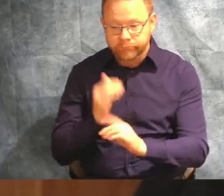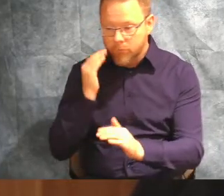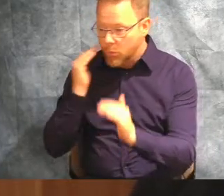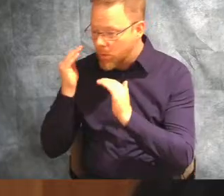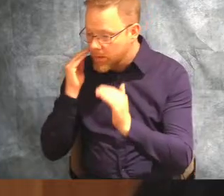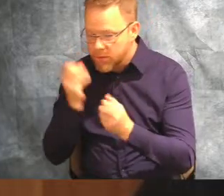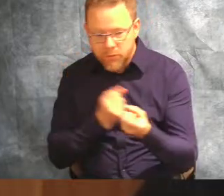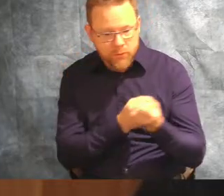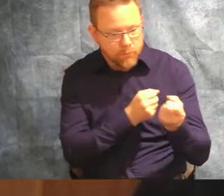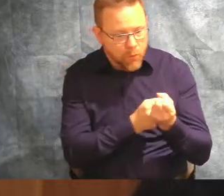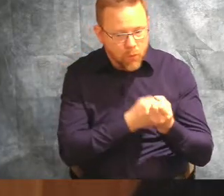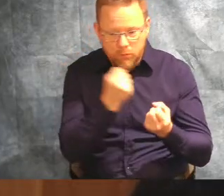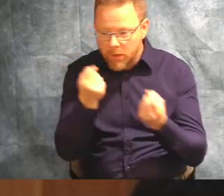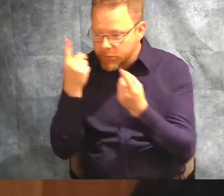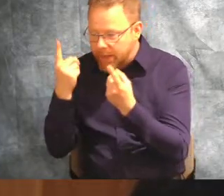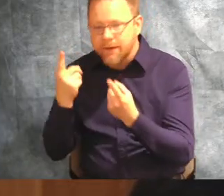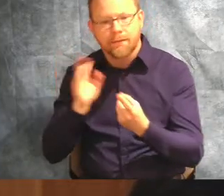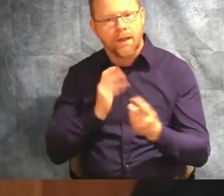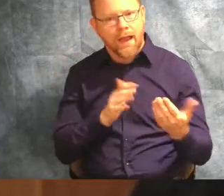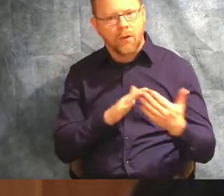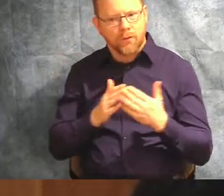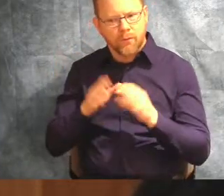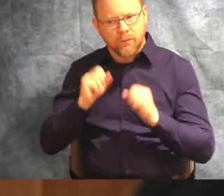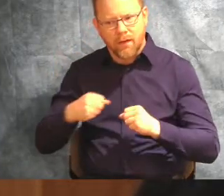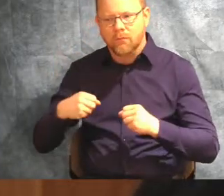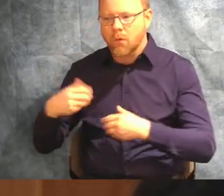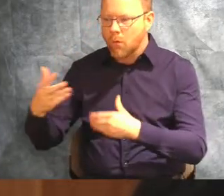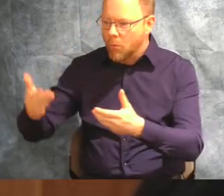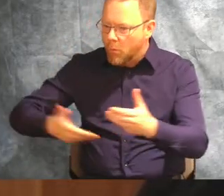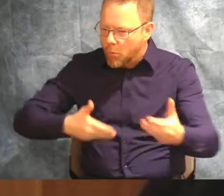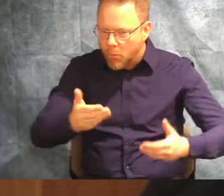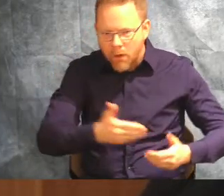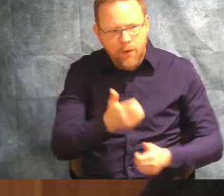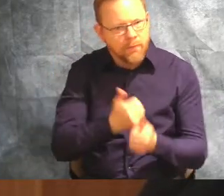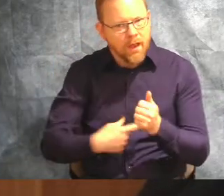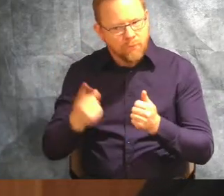we can help create a community where everyone has the opportunity to communicate, connect,